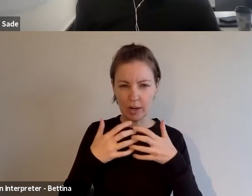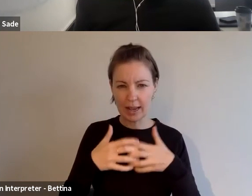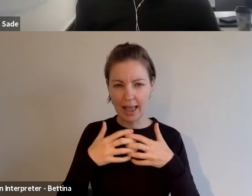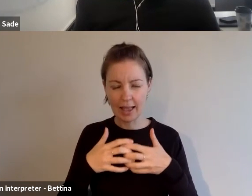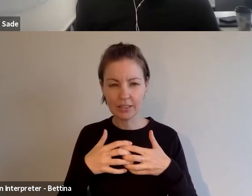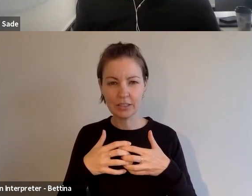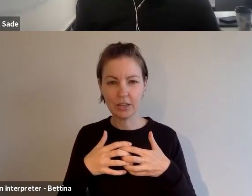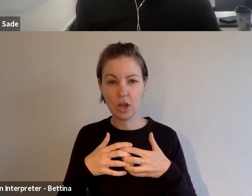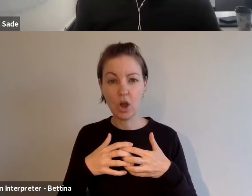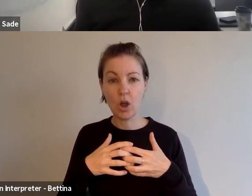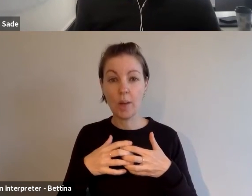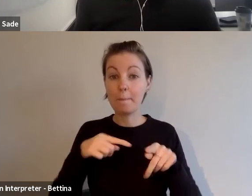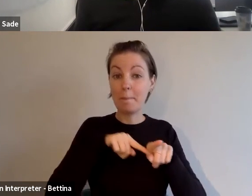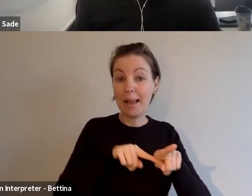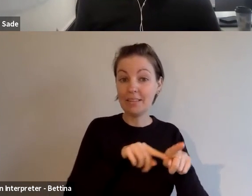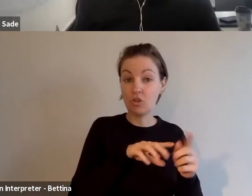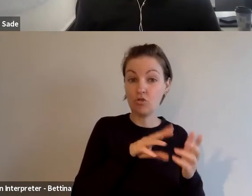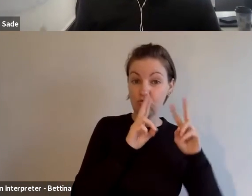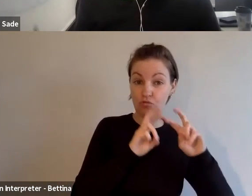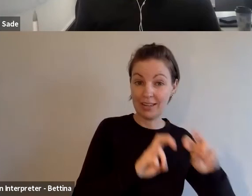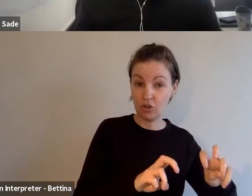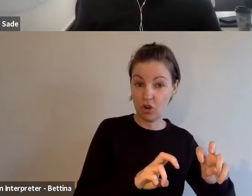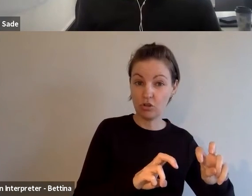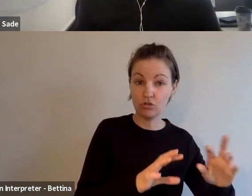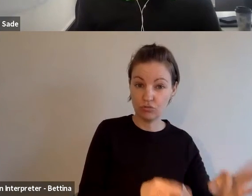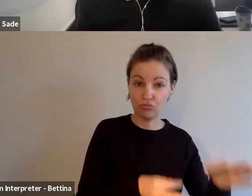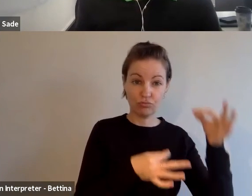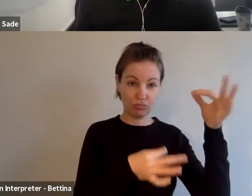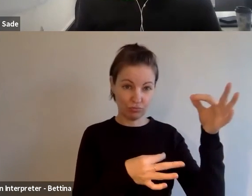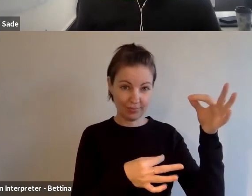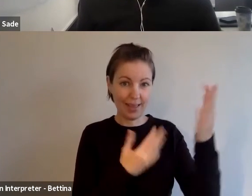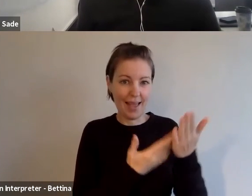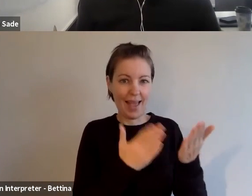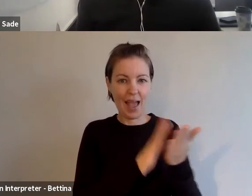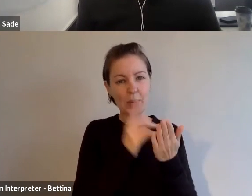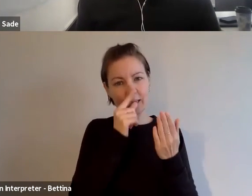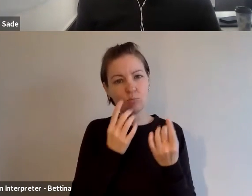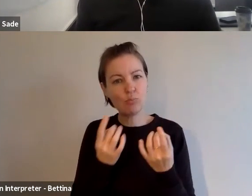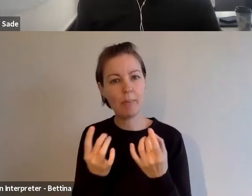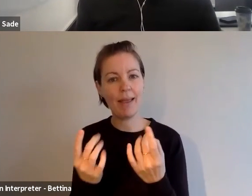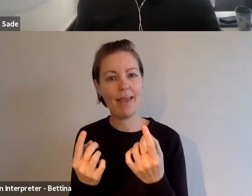and ensuring the better prepared are graduates of the future.